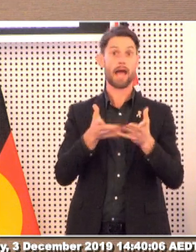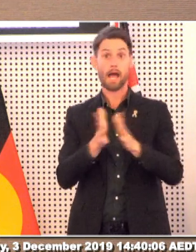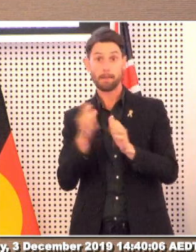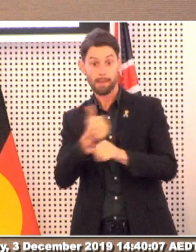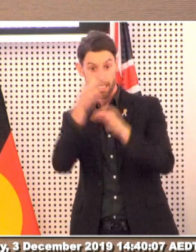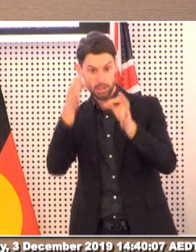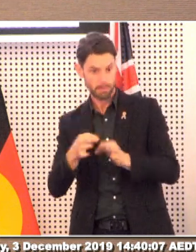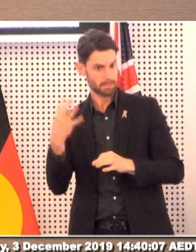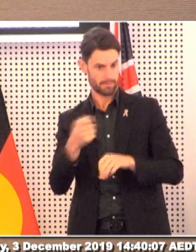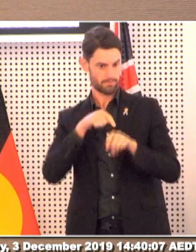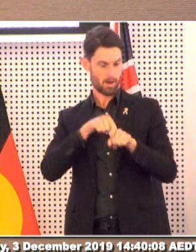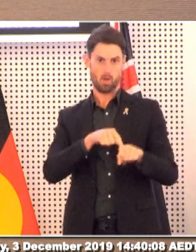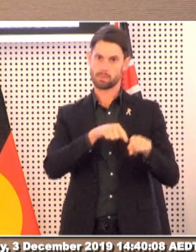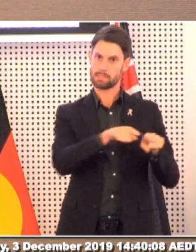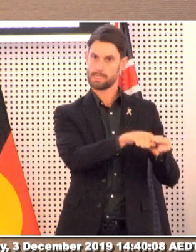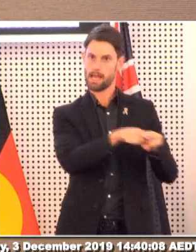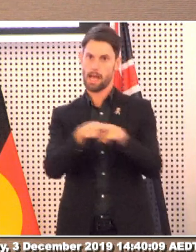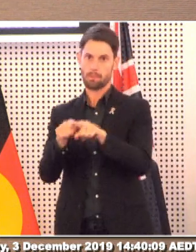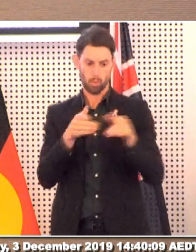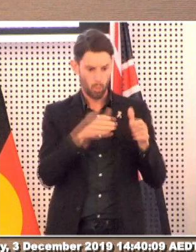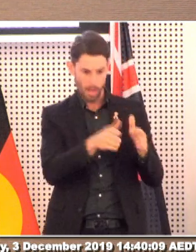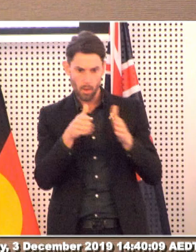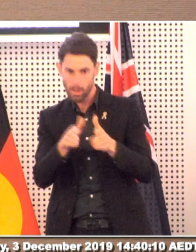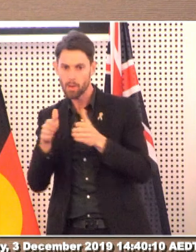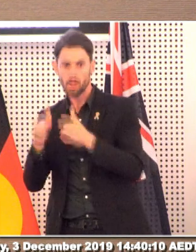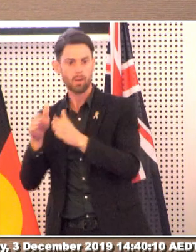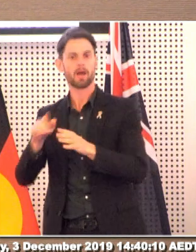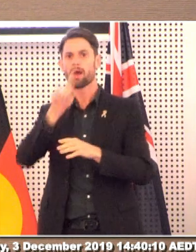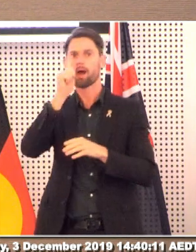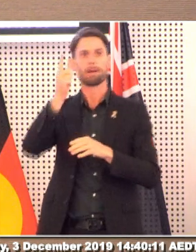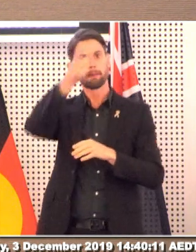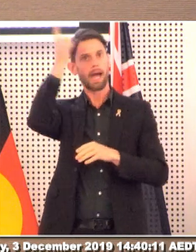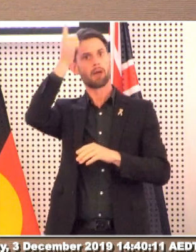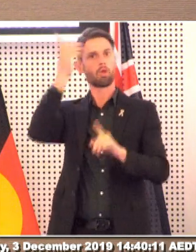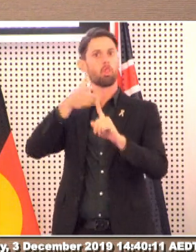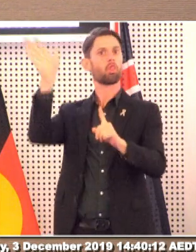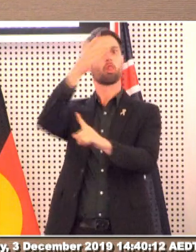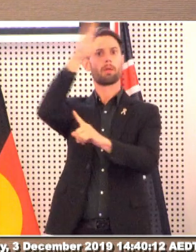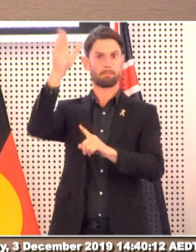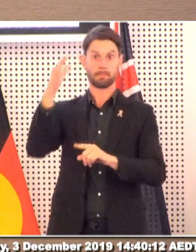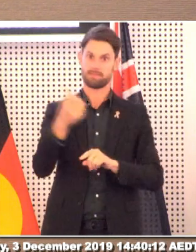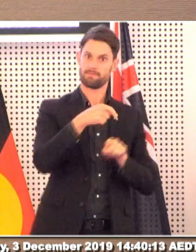and in the work that you do in a manner that reflects those charter rights. That’s right.